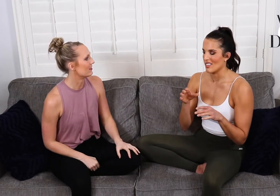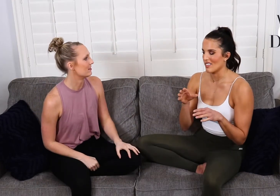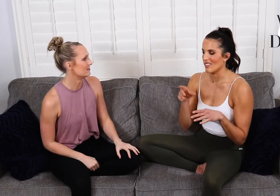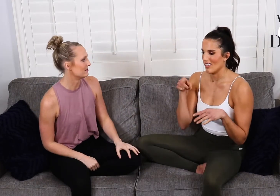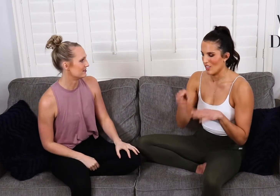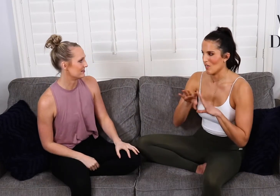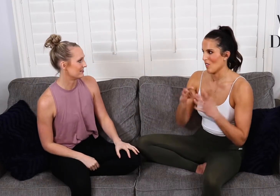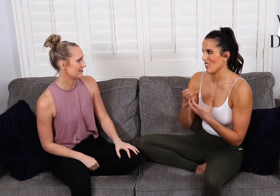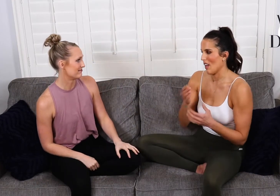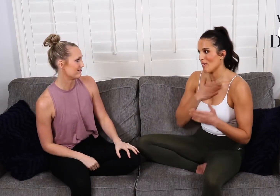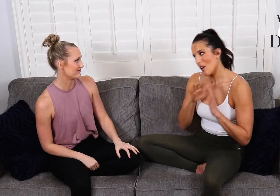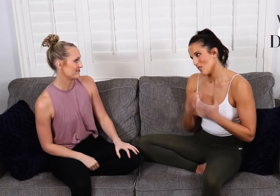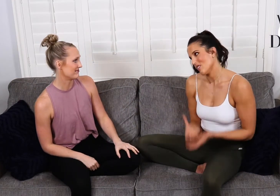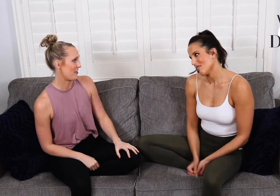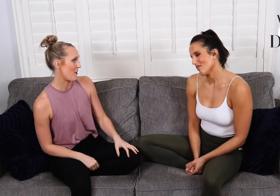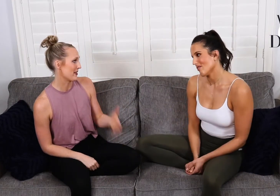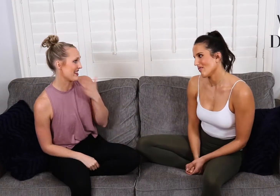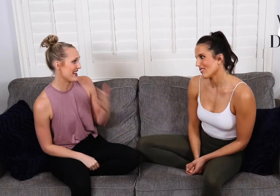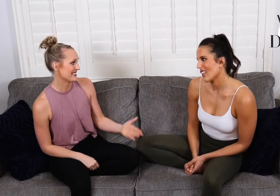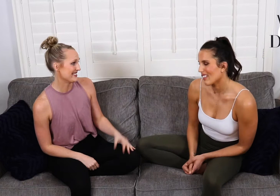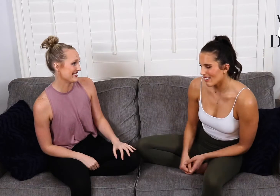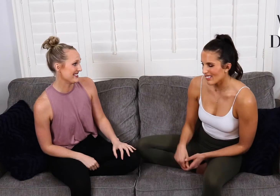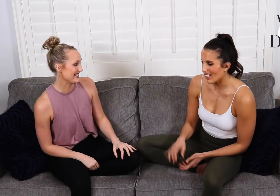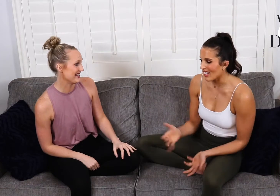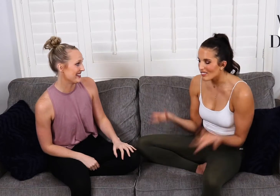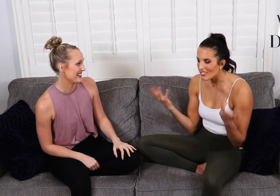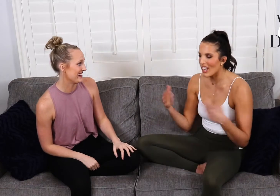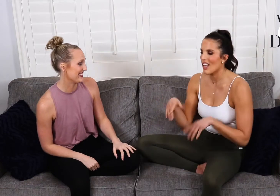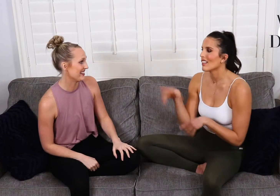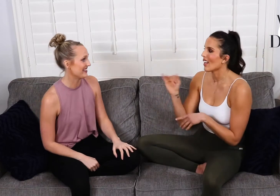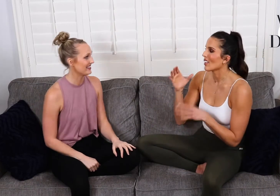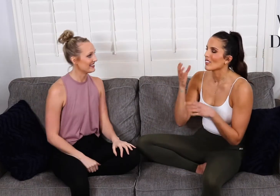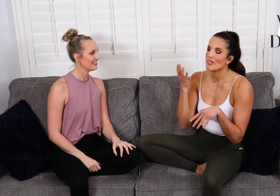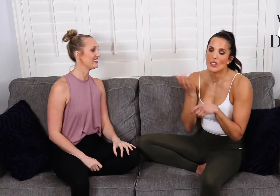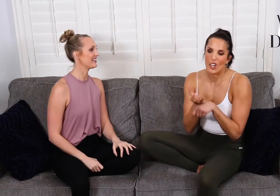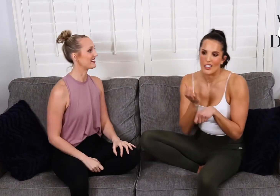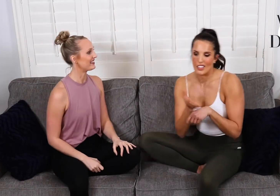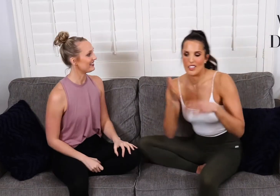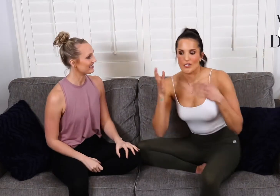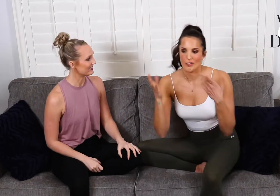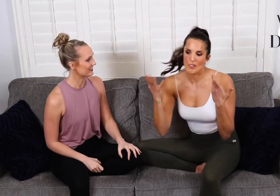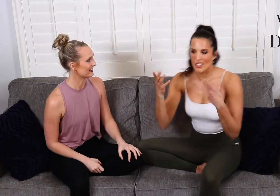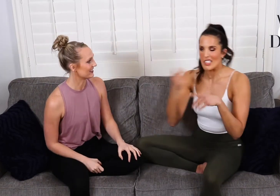world. In my world, too. - Thanks. So, Carly mentioned